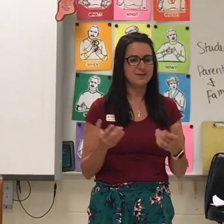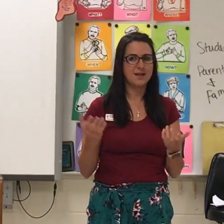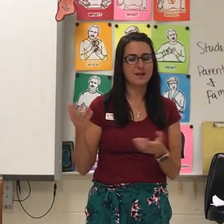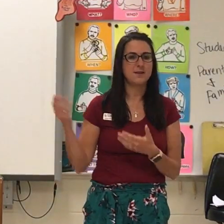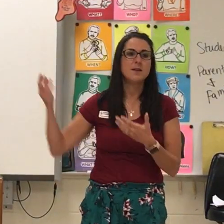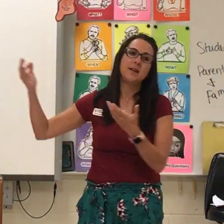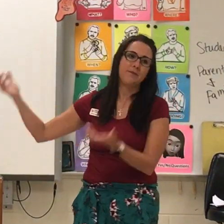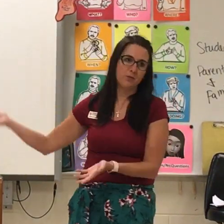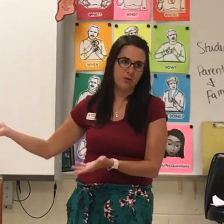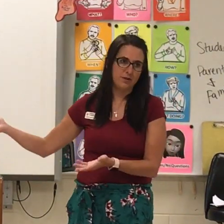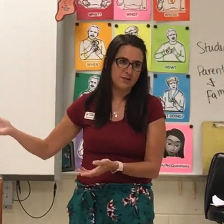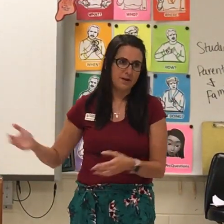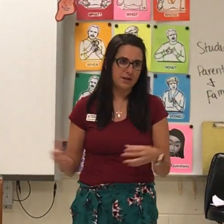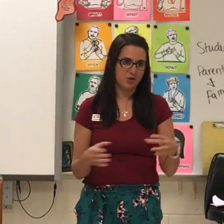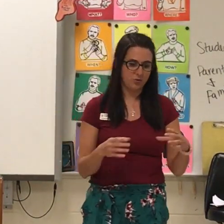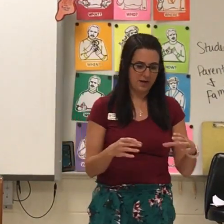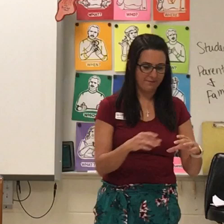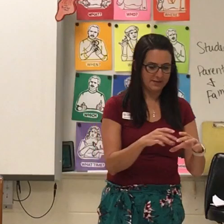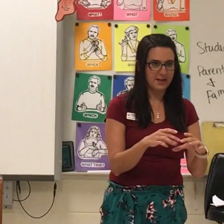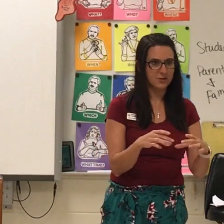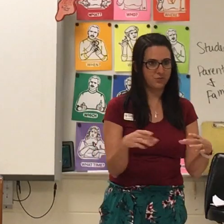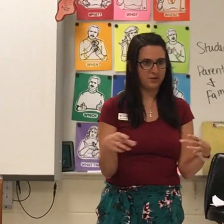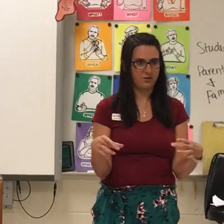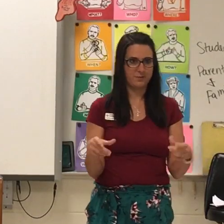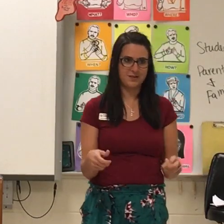stay in a if you're learning Spanish you would have the text written on a piece